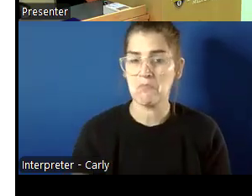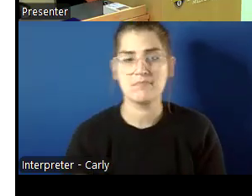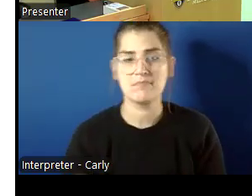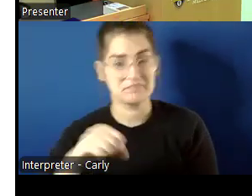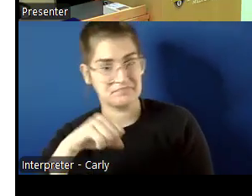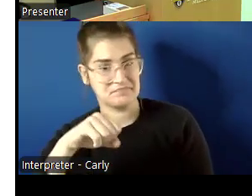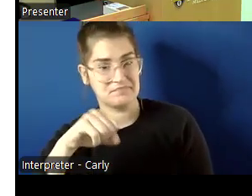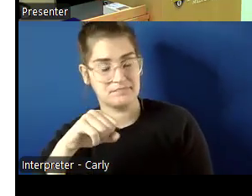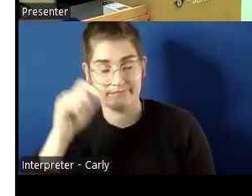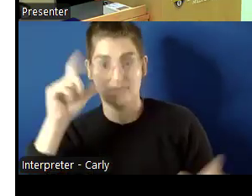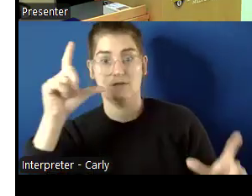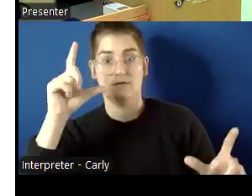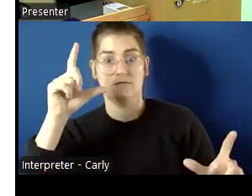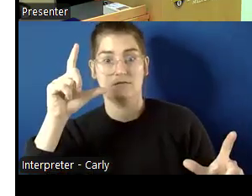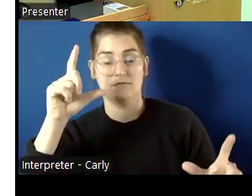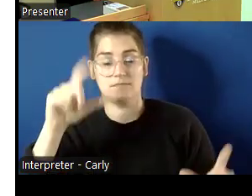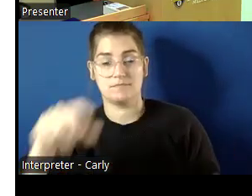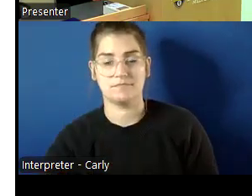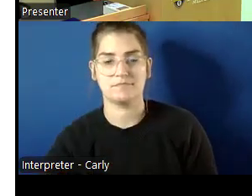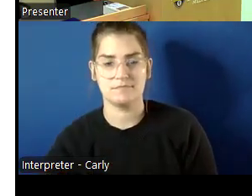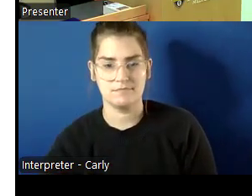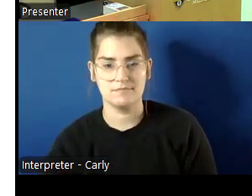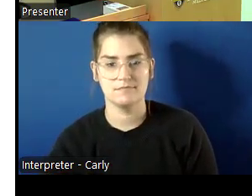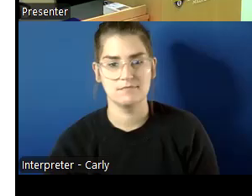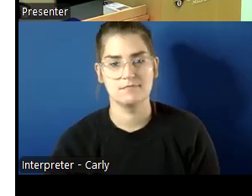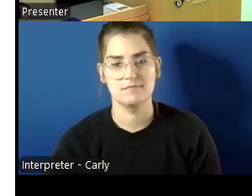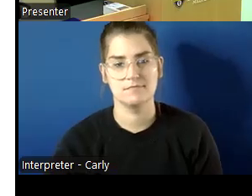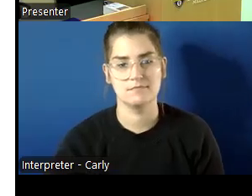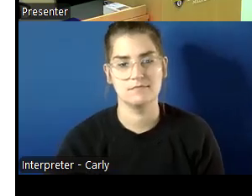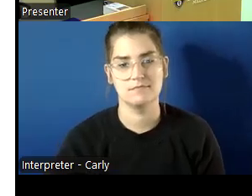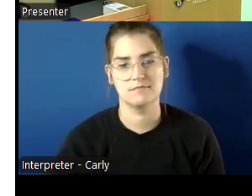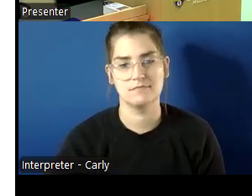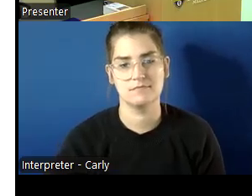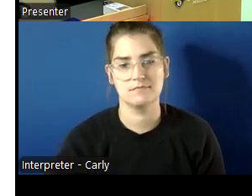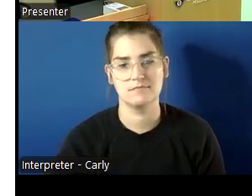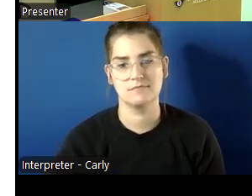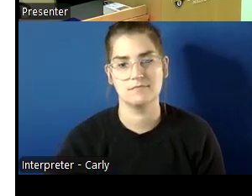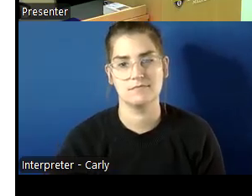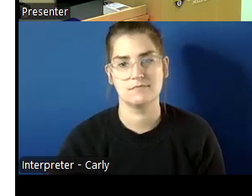it is. I The question is, how do people respond when the cultural piece is included